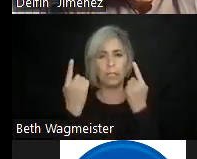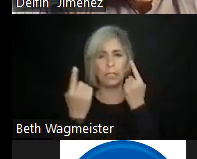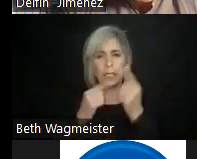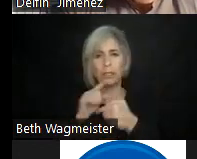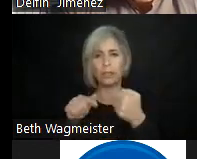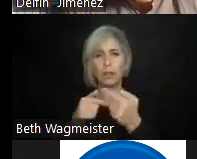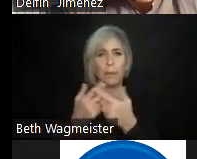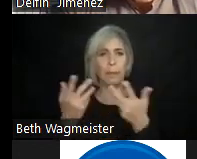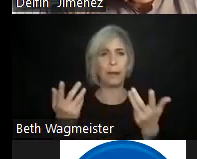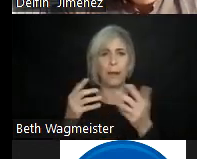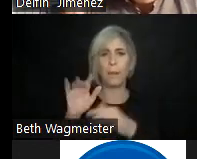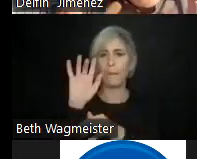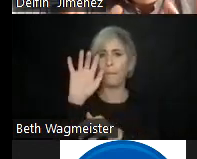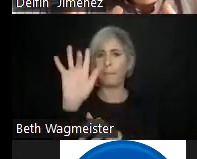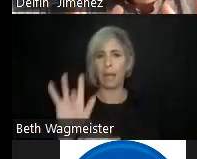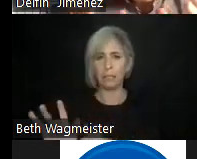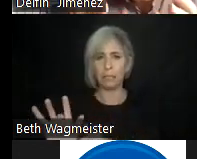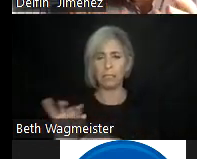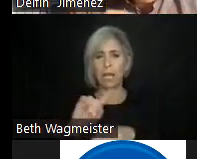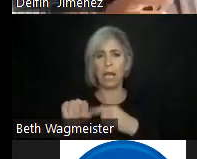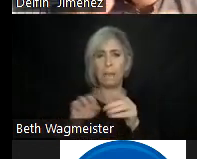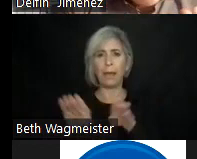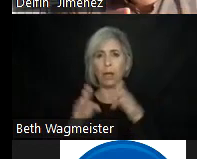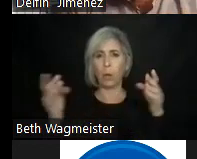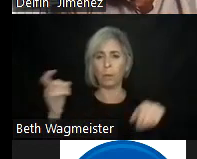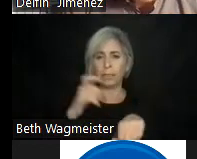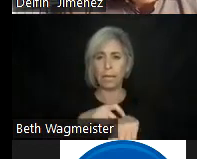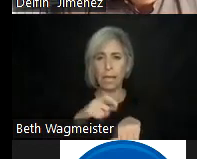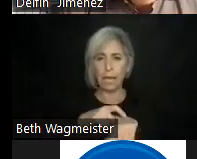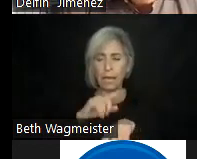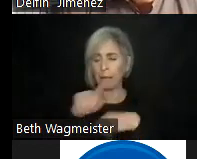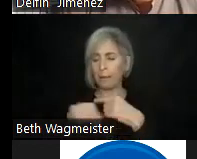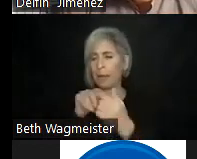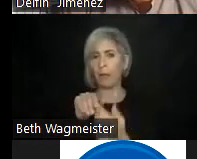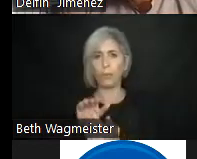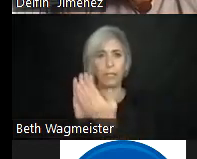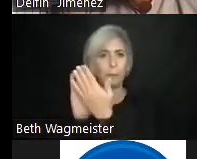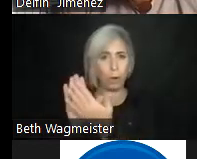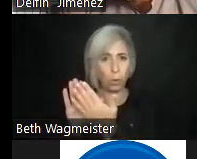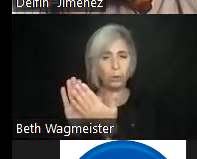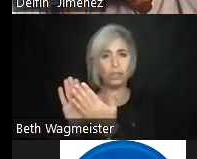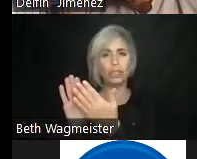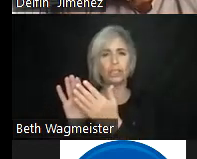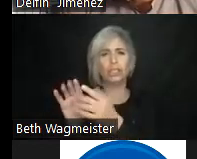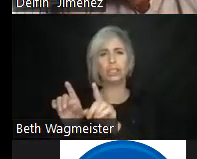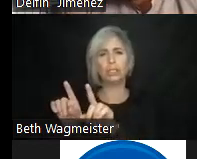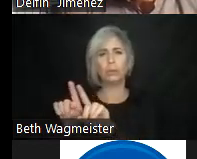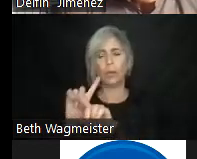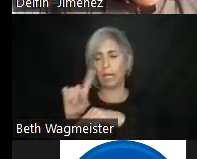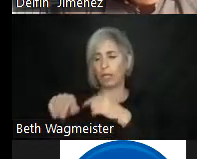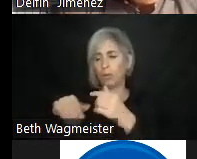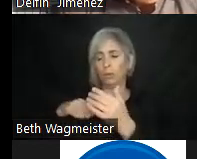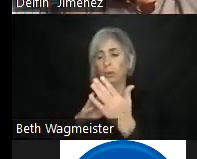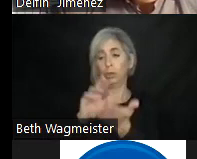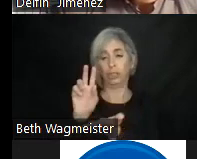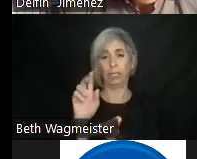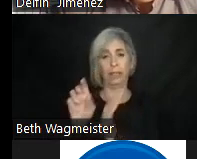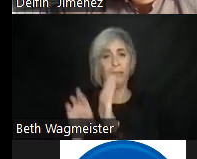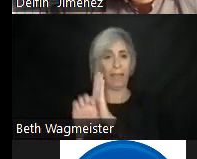to the lift, not only the approach to the lift. And the different types of lifts.